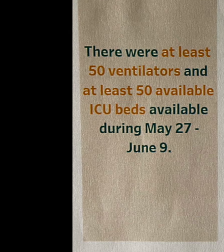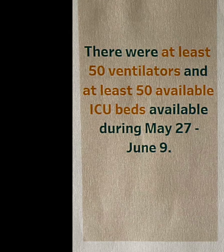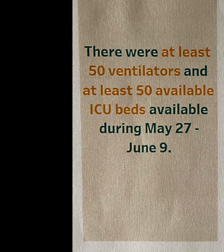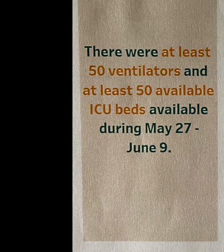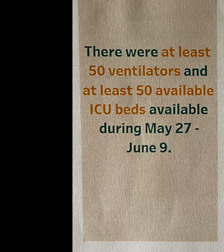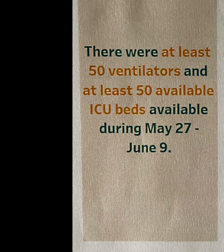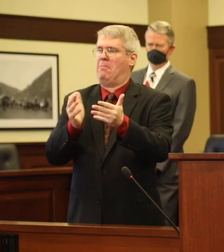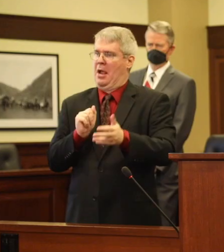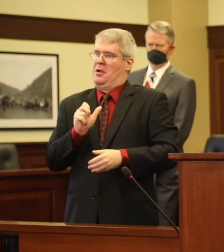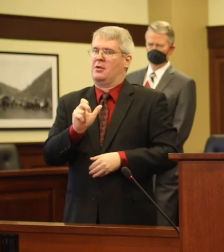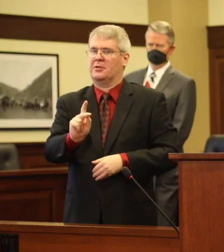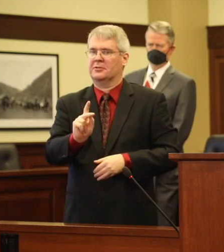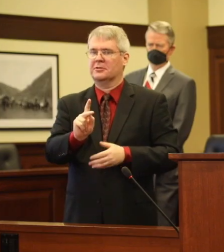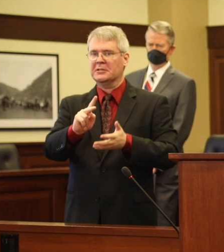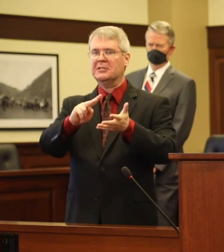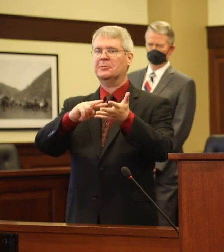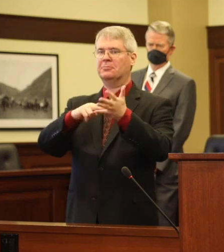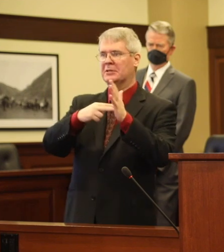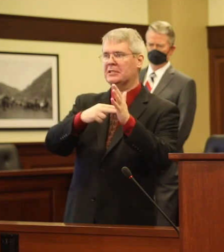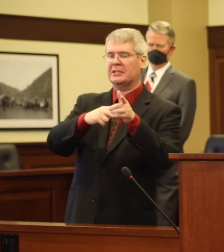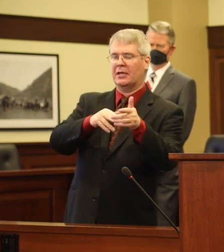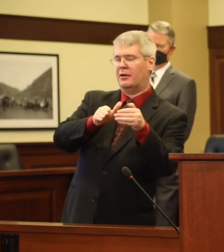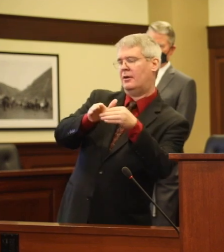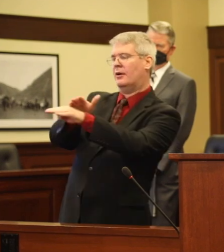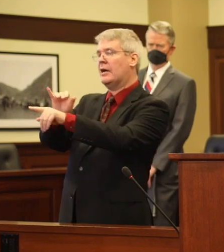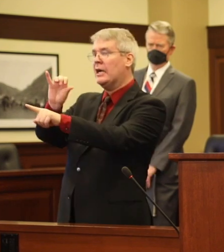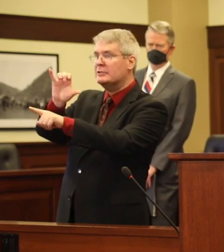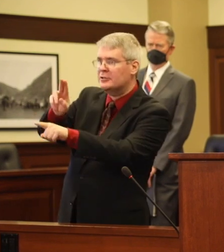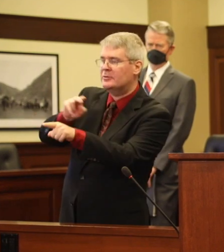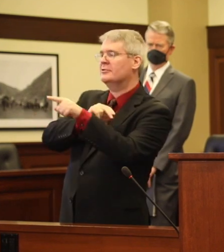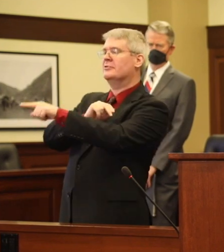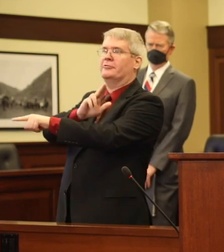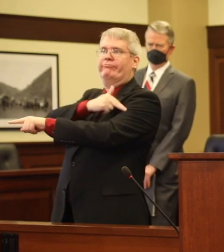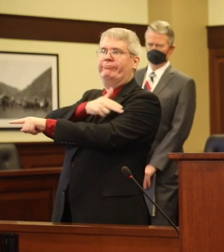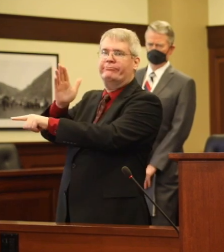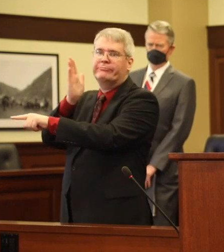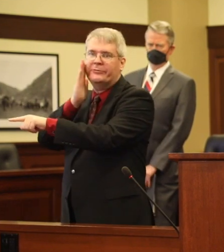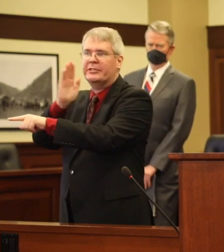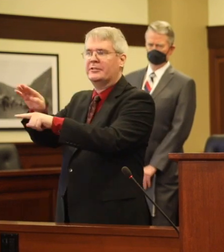So we are not concerned about that from the standpoint of that representing a increase in severe COVID cases.